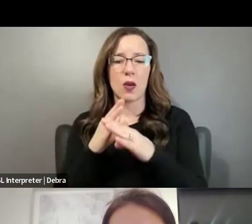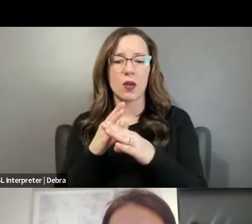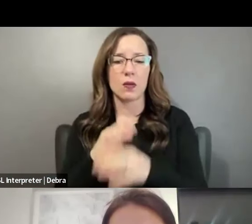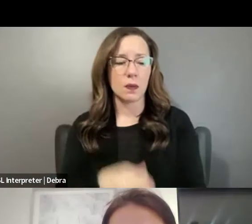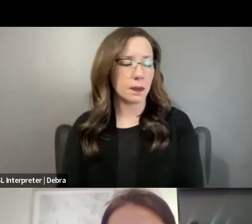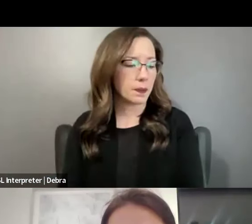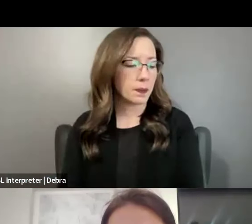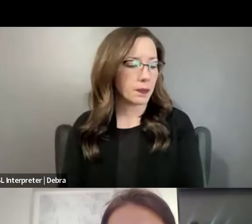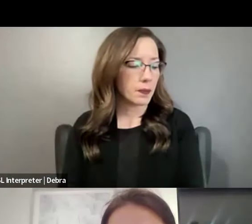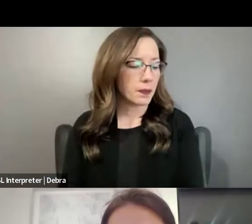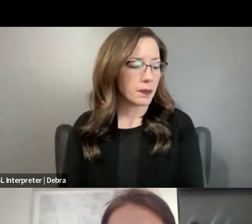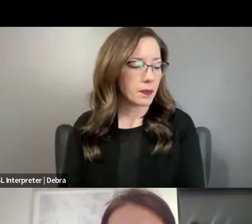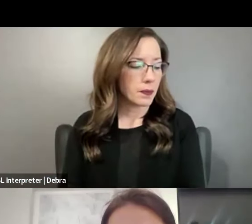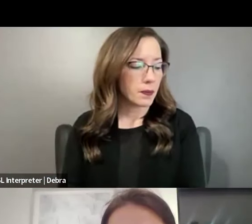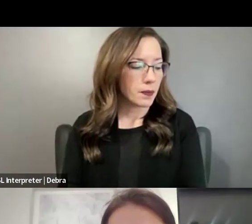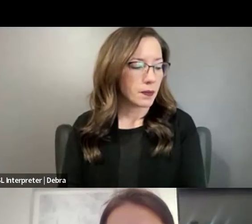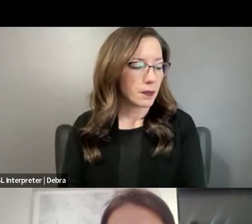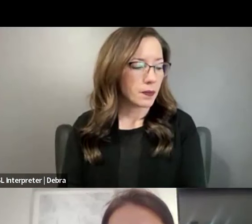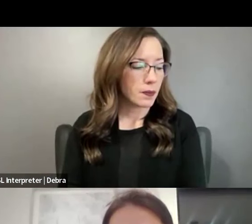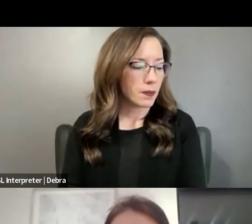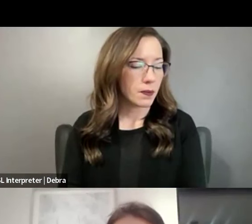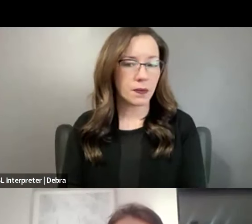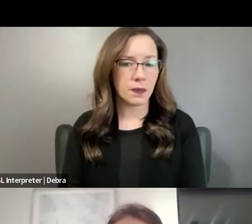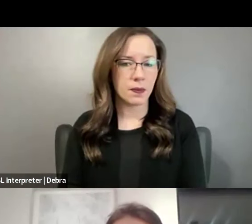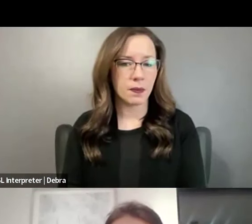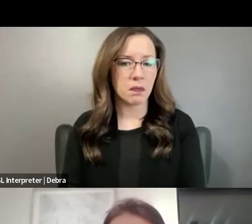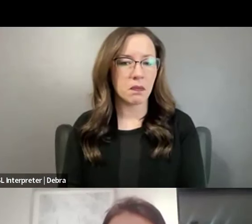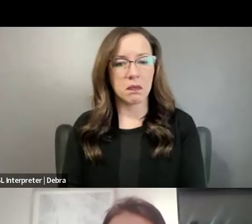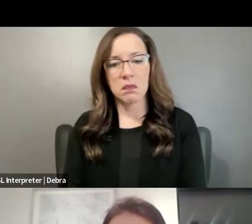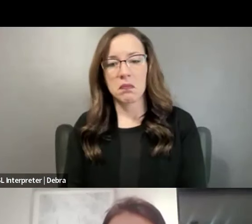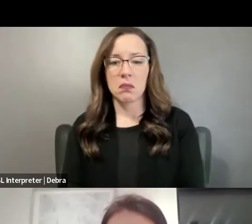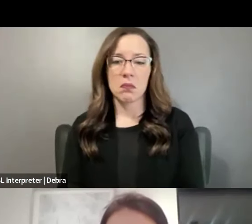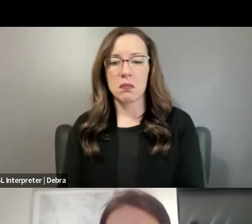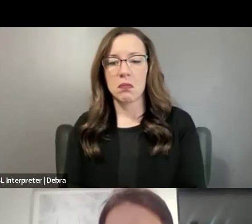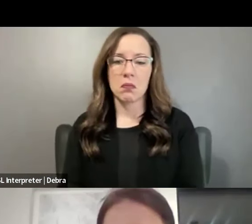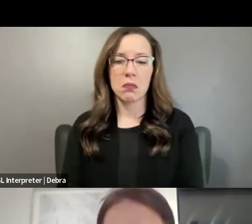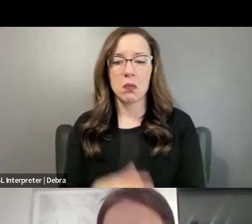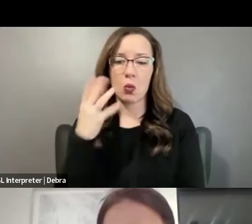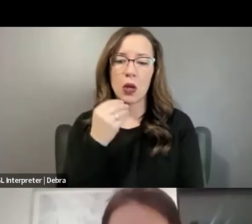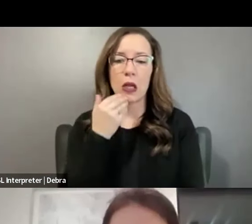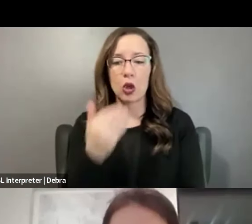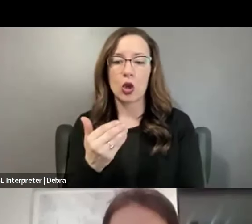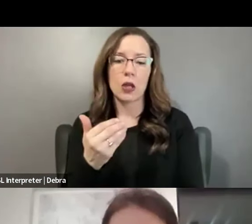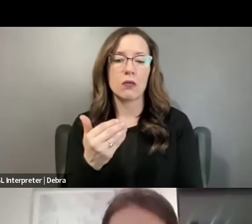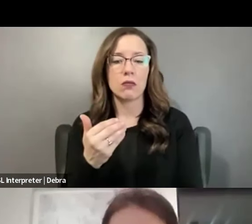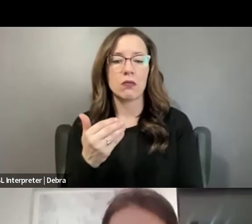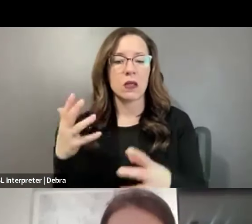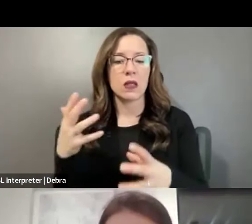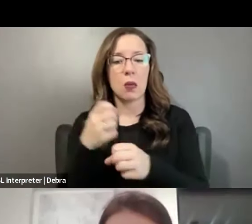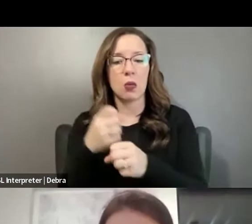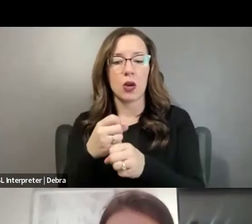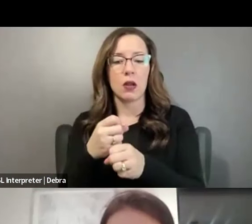on the discussions you have had with the public entities?